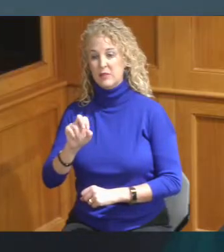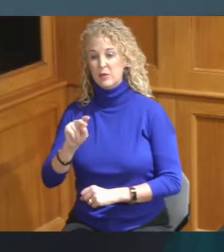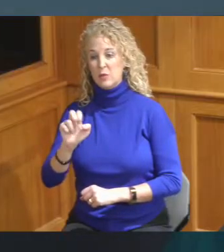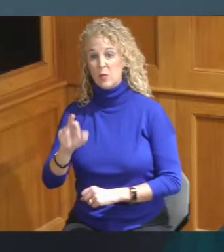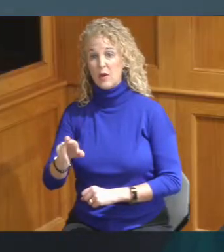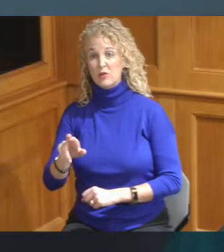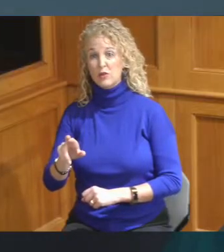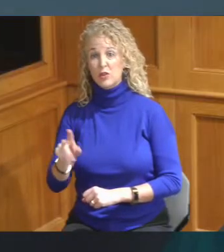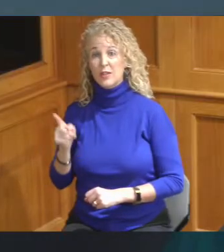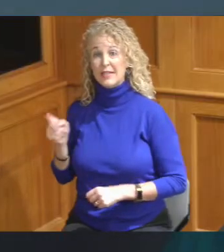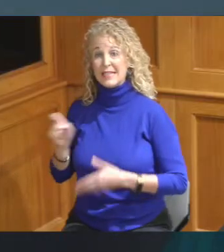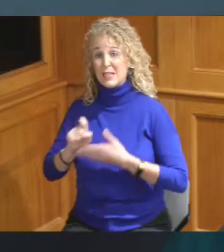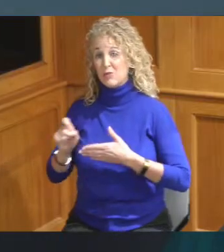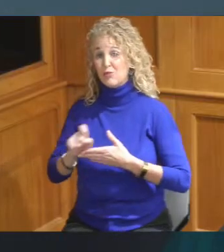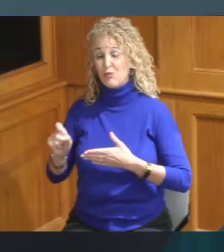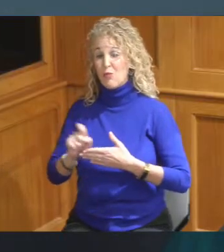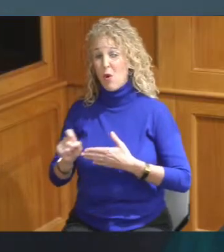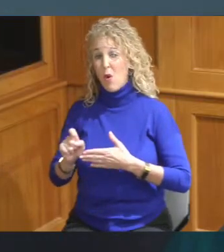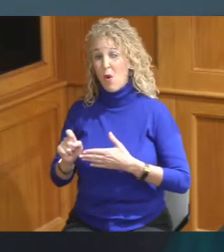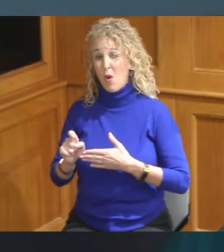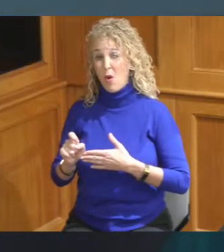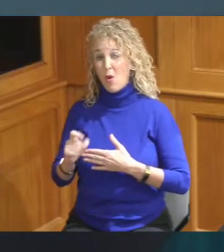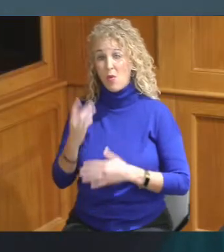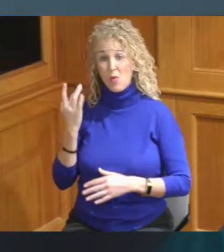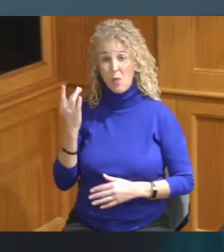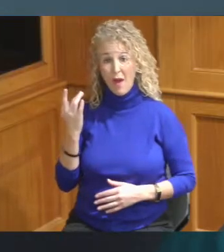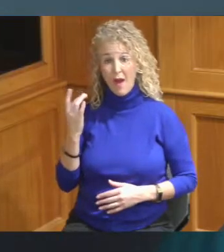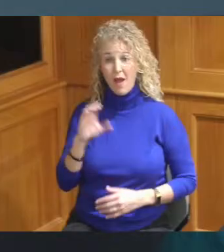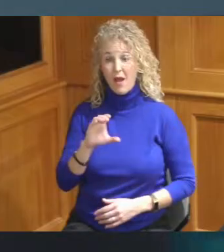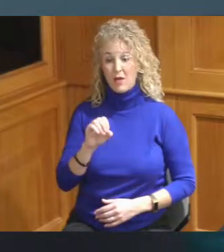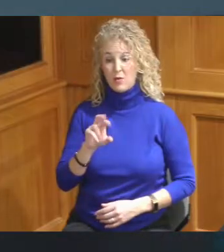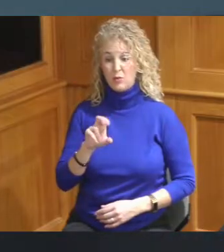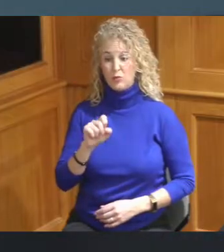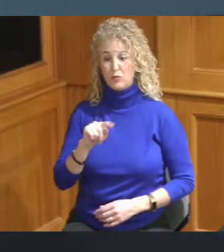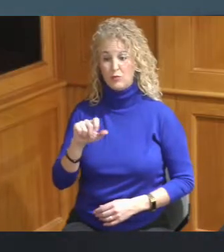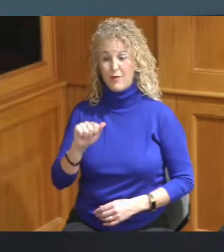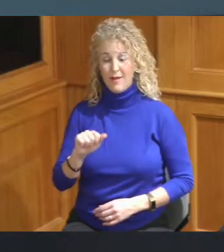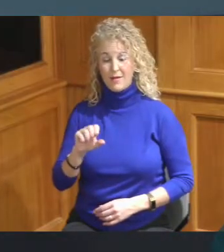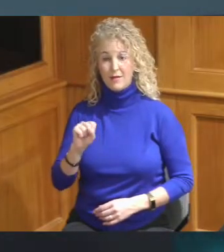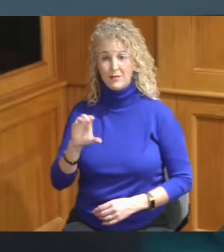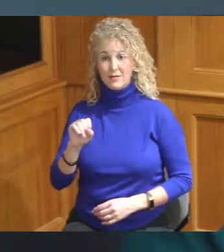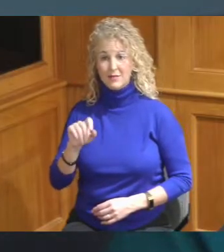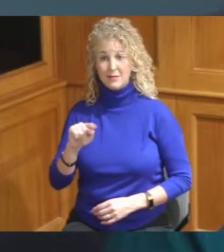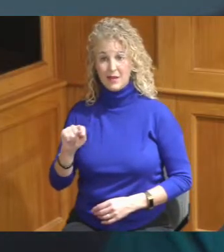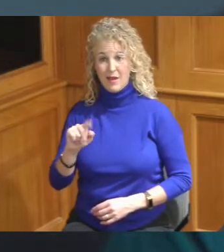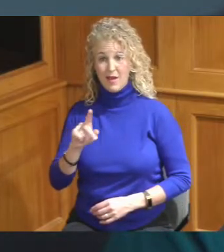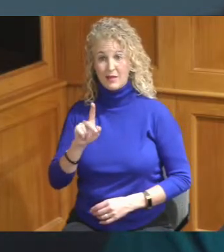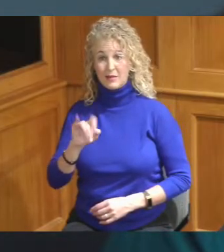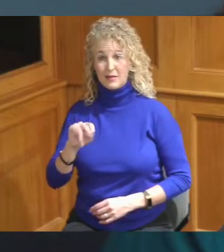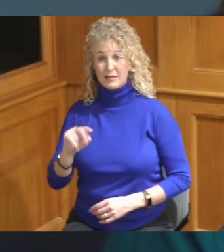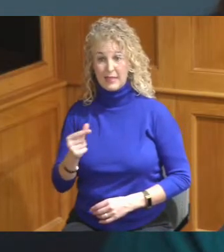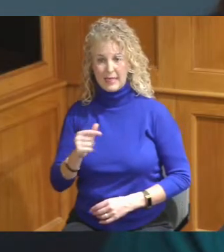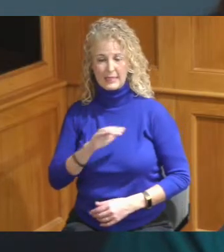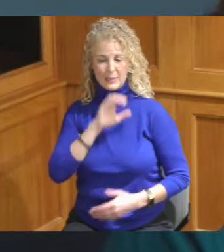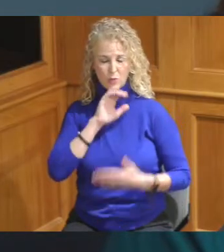and Coretta Scott King never gave up and it took years and years and years to get this holiday. So,